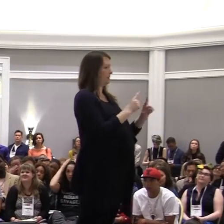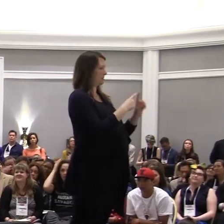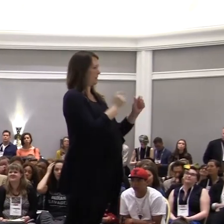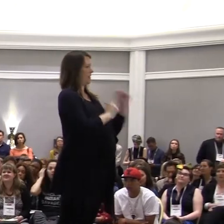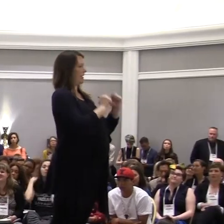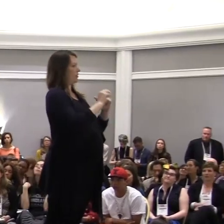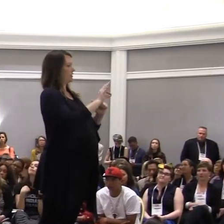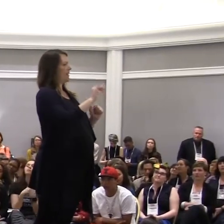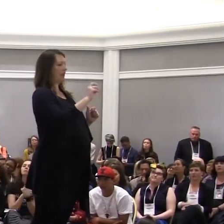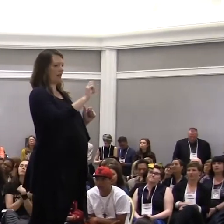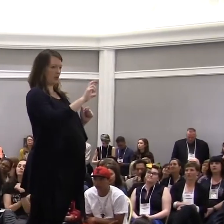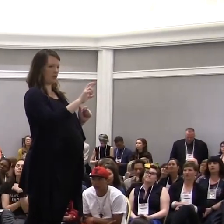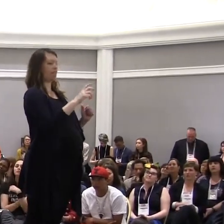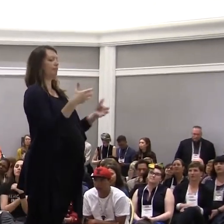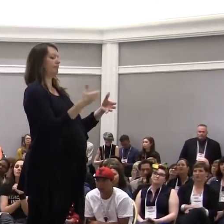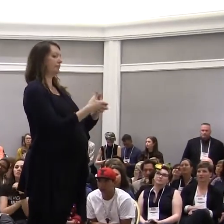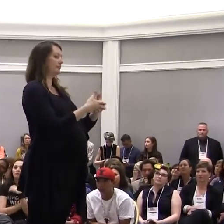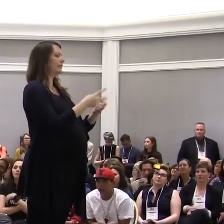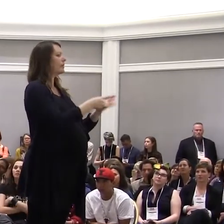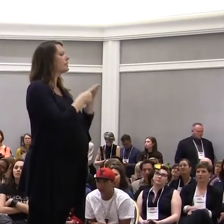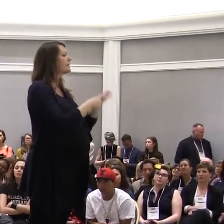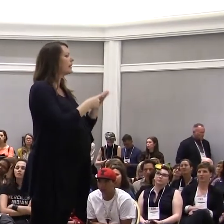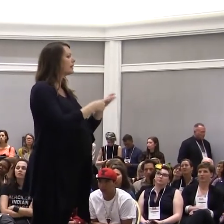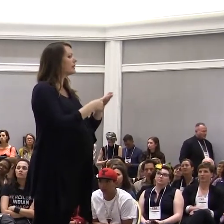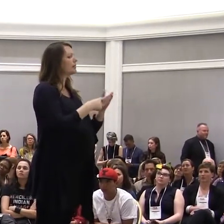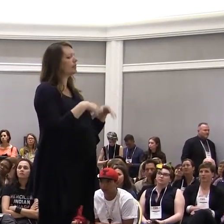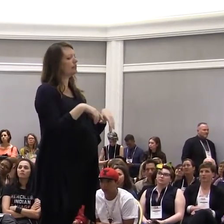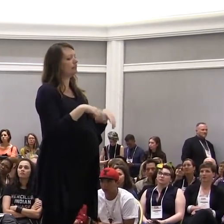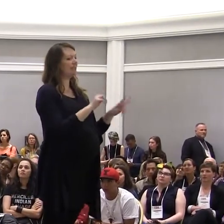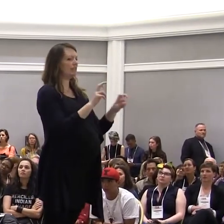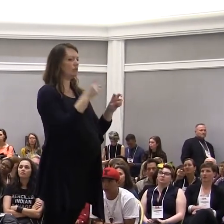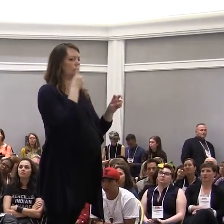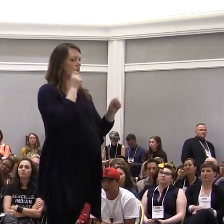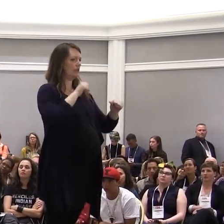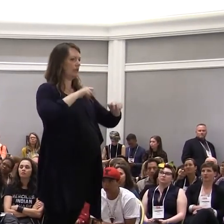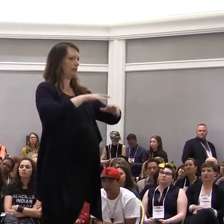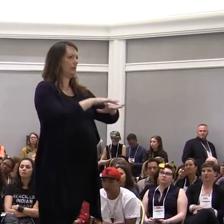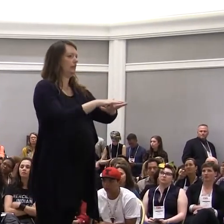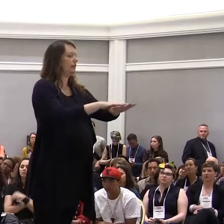were addressing issues of systemic racism and white supremacy.